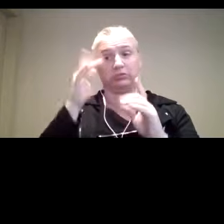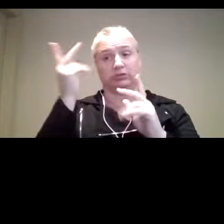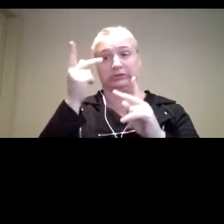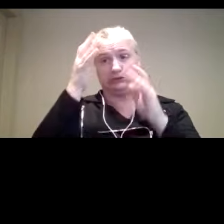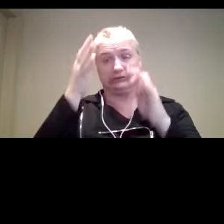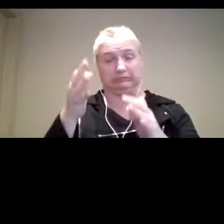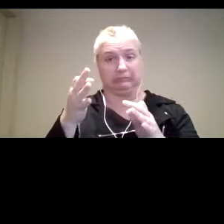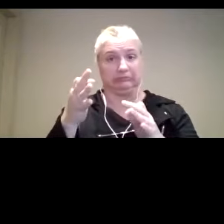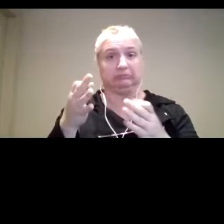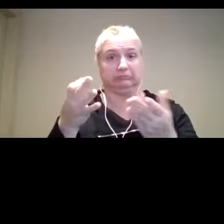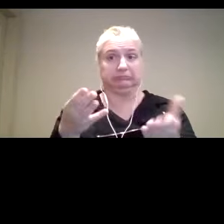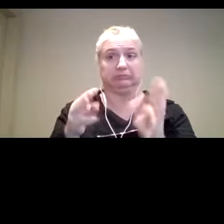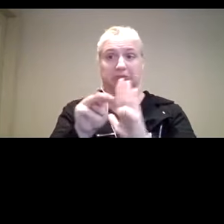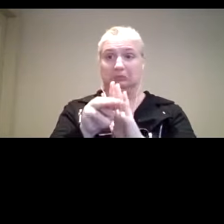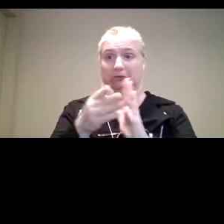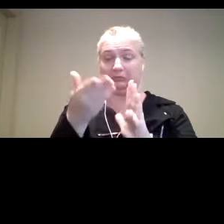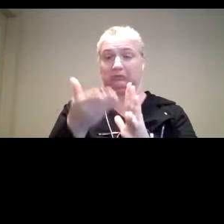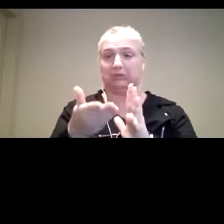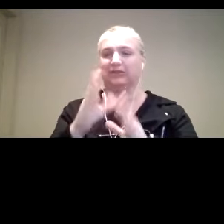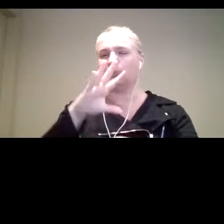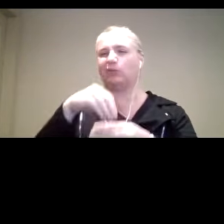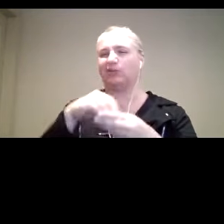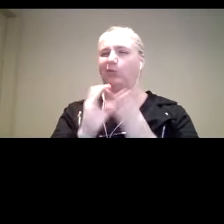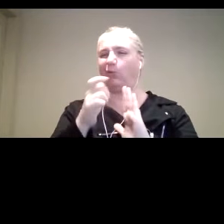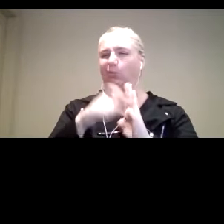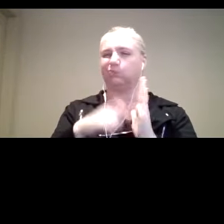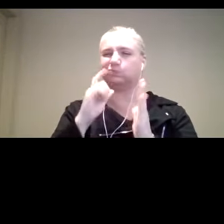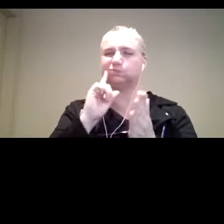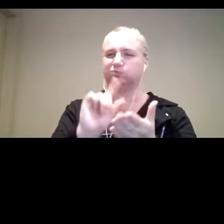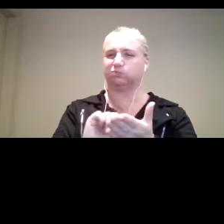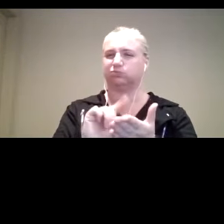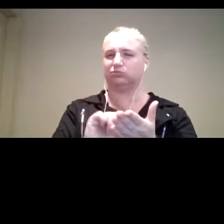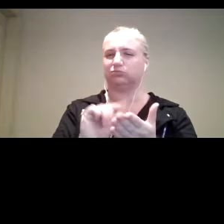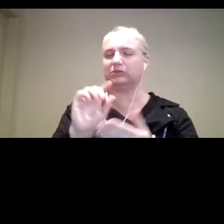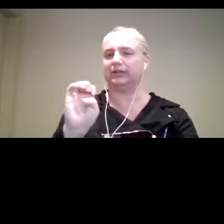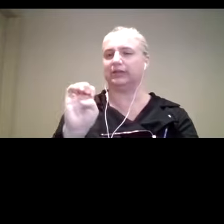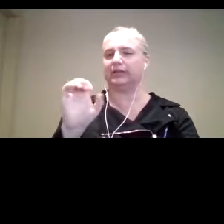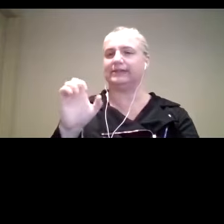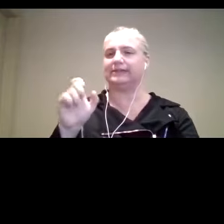And again, this is in our article that was published in "Exceptionality" in 2020.